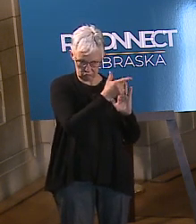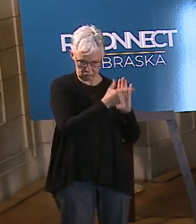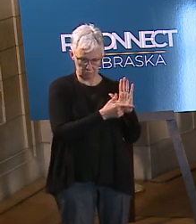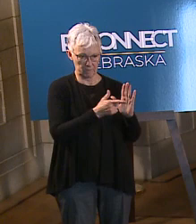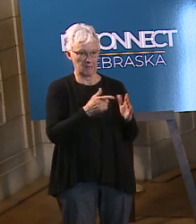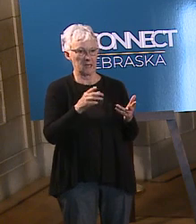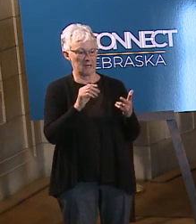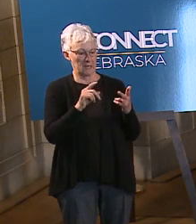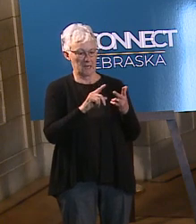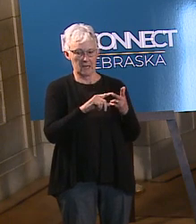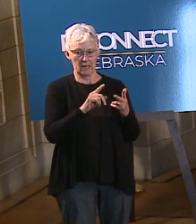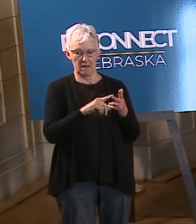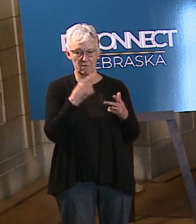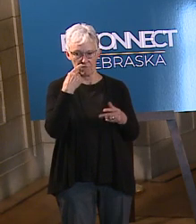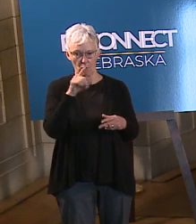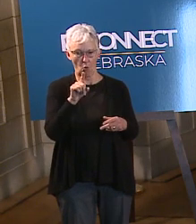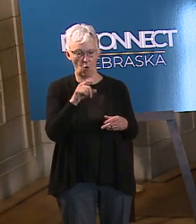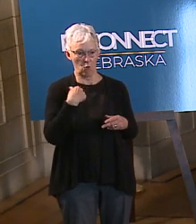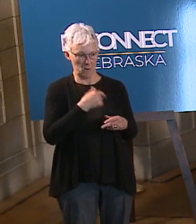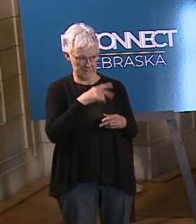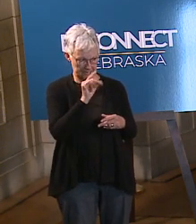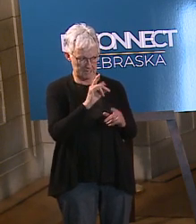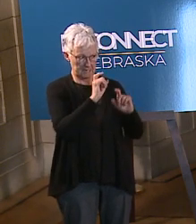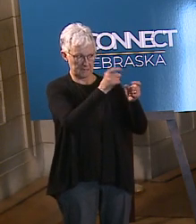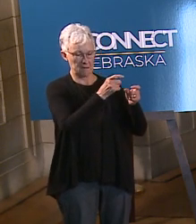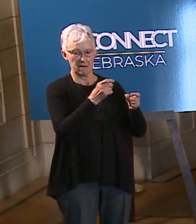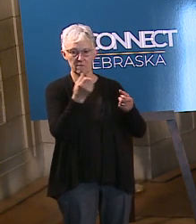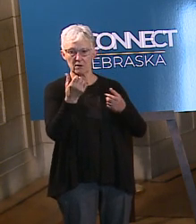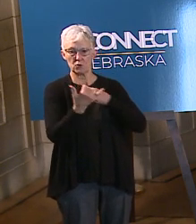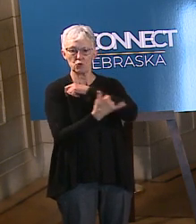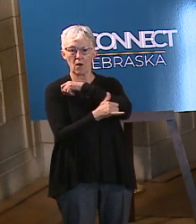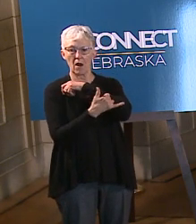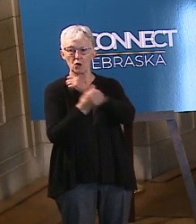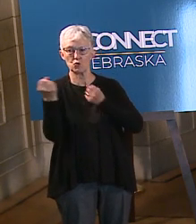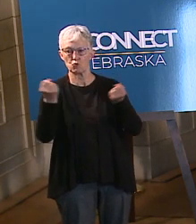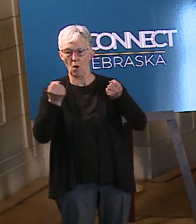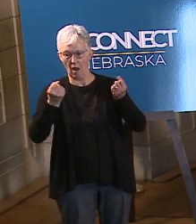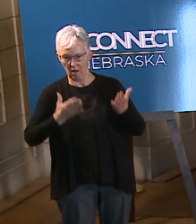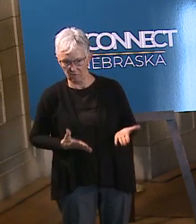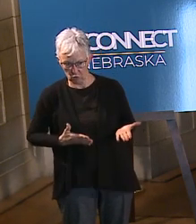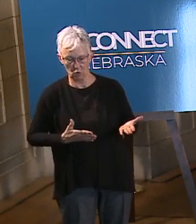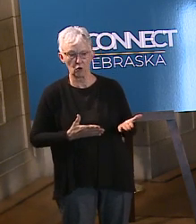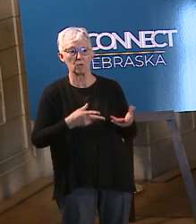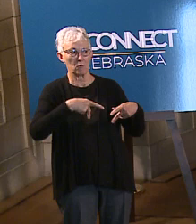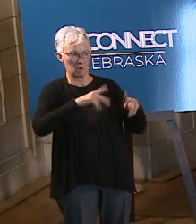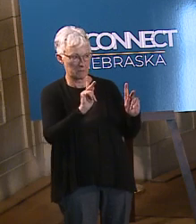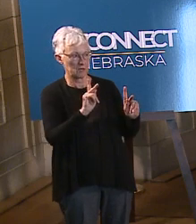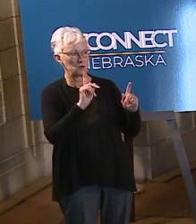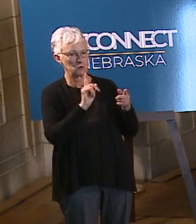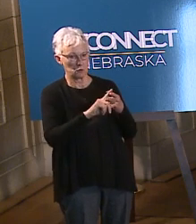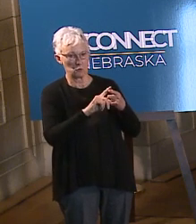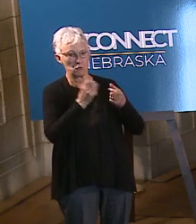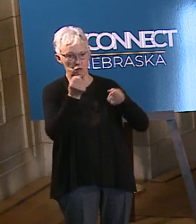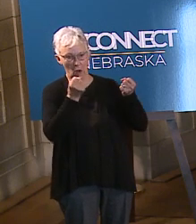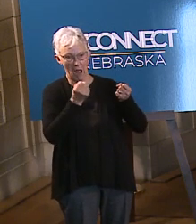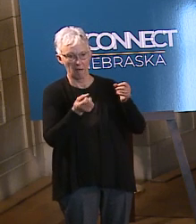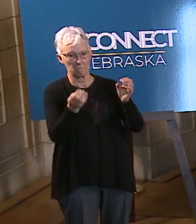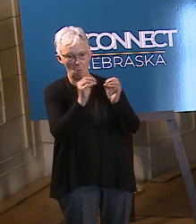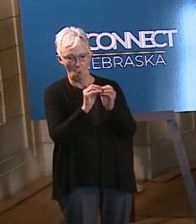JUNE 1ST, AND SO THOSE ARE THE SPECIFIC THINGS WITH REGARD TO REGULATION, GRANT.